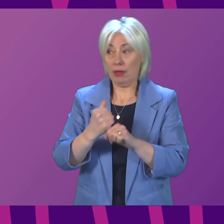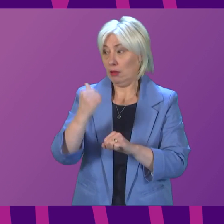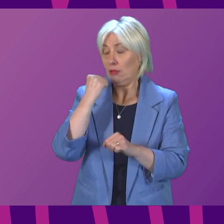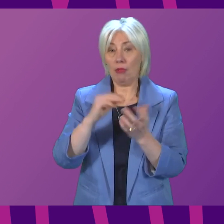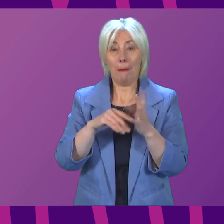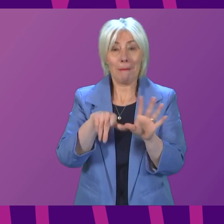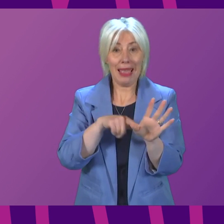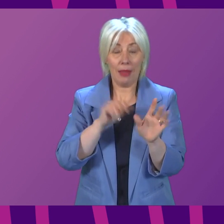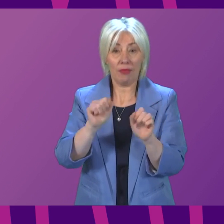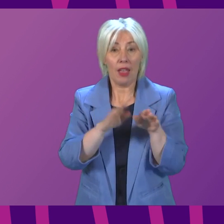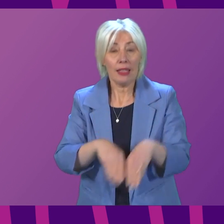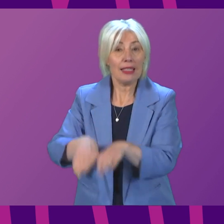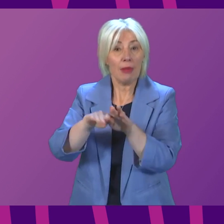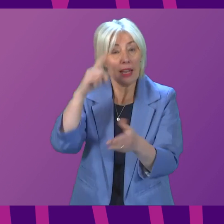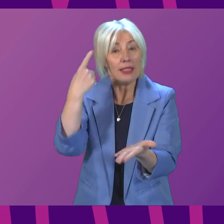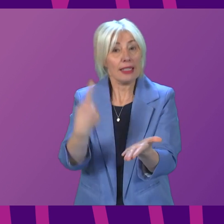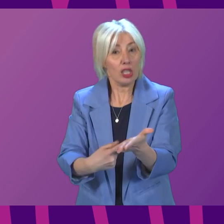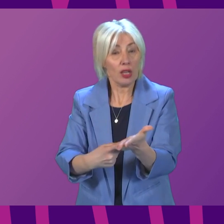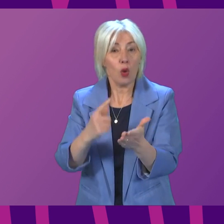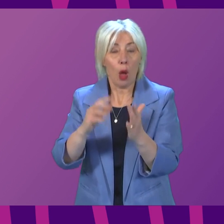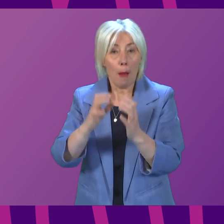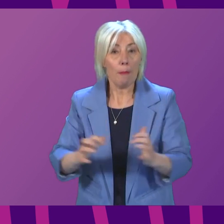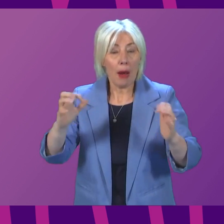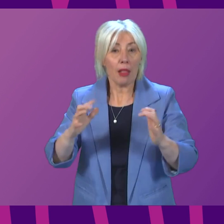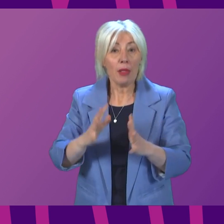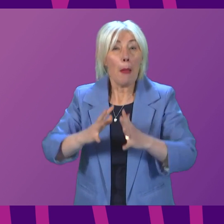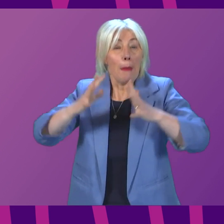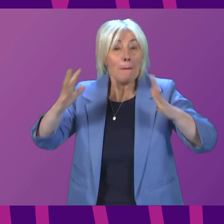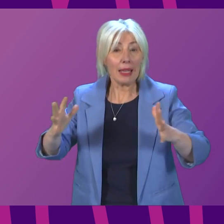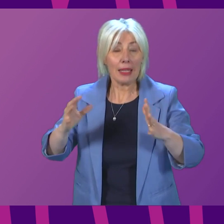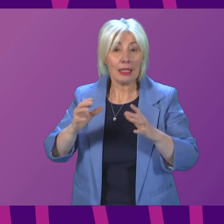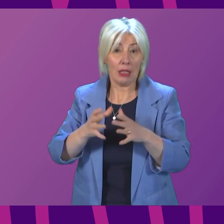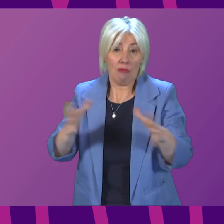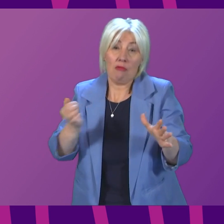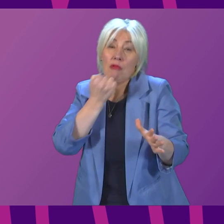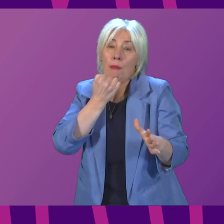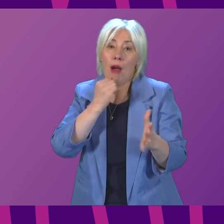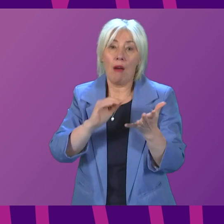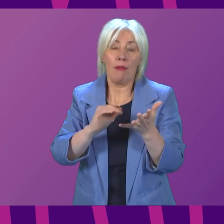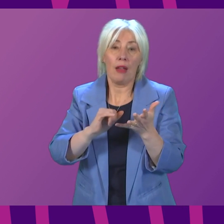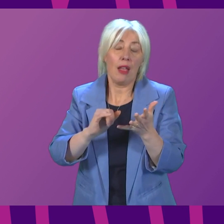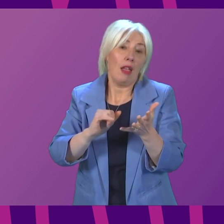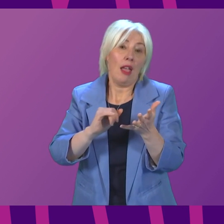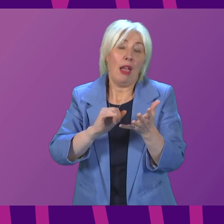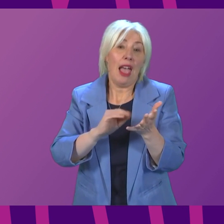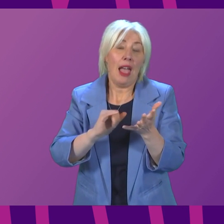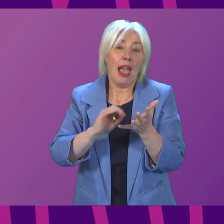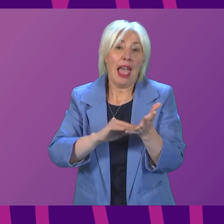Their democratic decision was to elect a Parliament with the biggest-ever majority of MSPs in favour of an independence referendum.